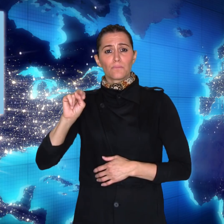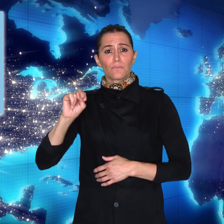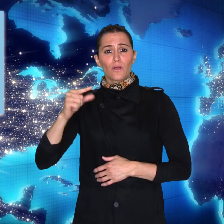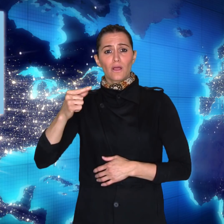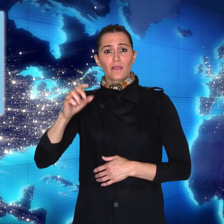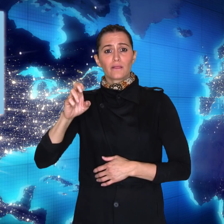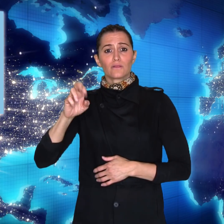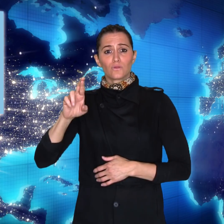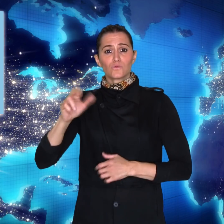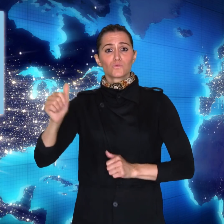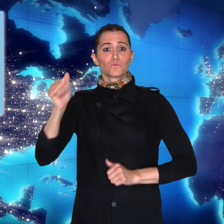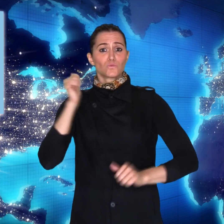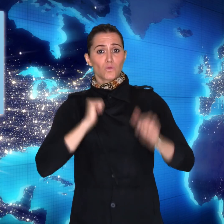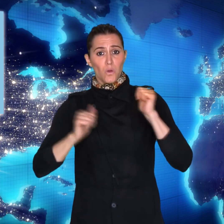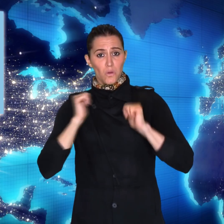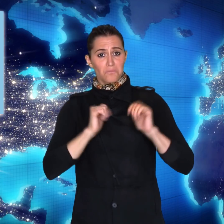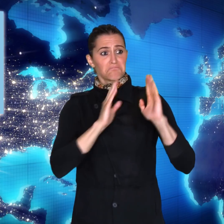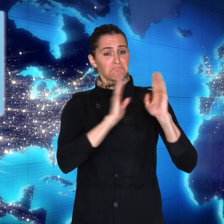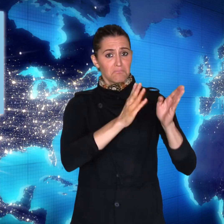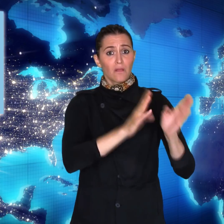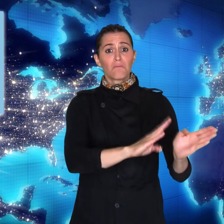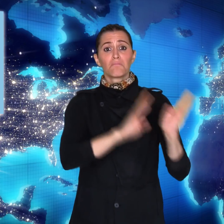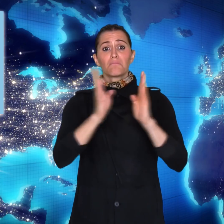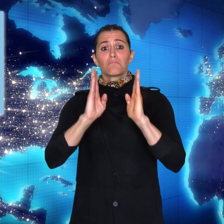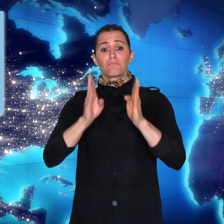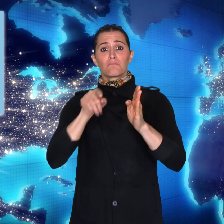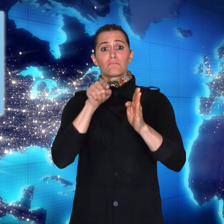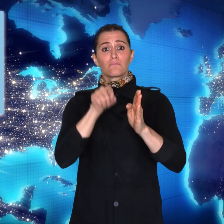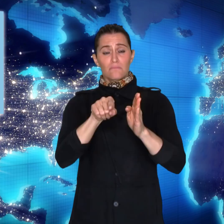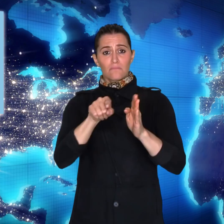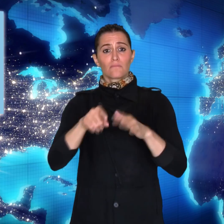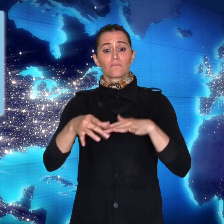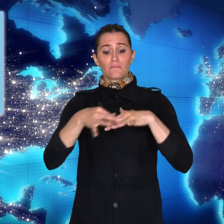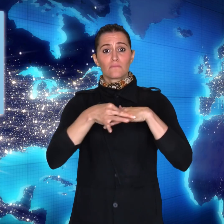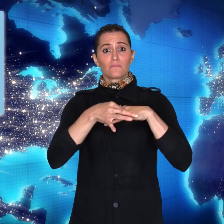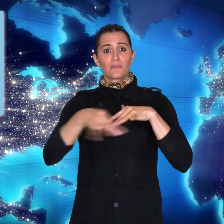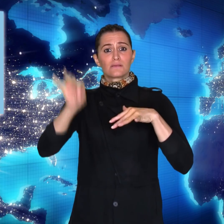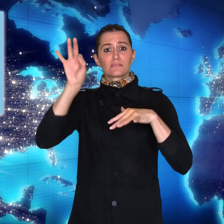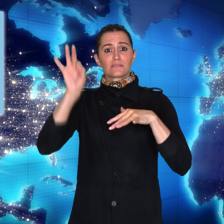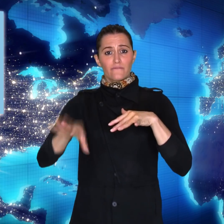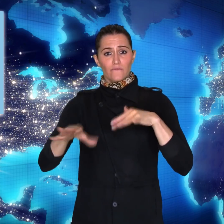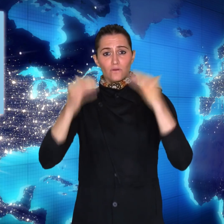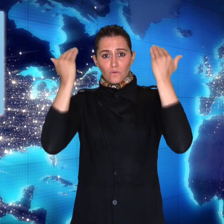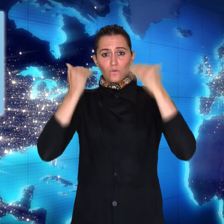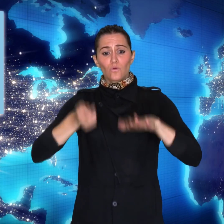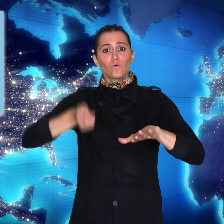Jerry Springer Show," ''Divorce Court"